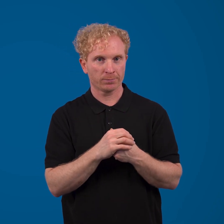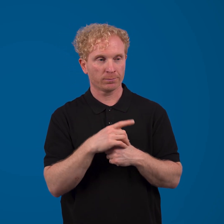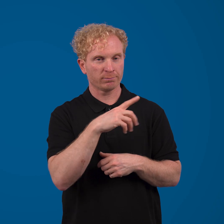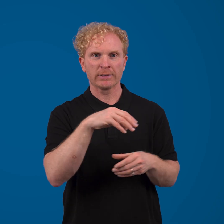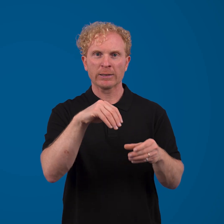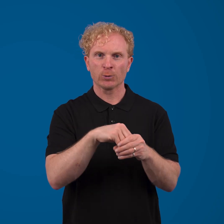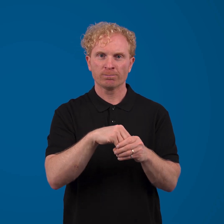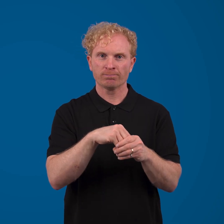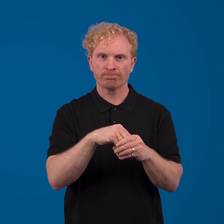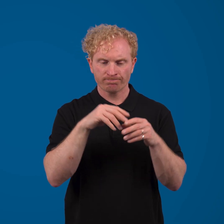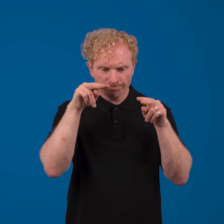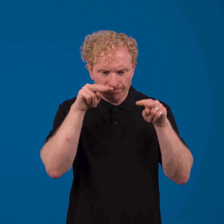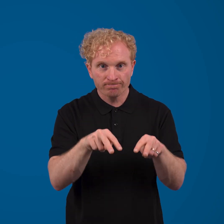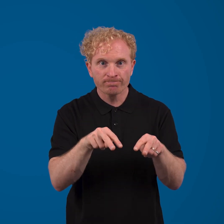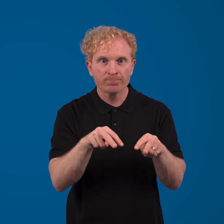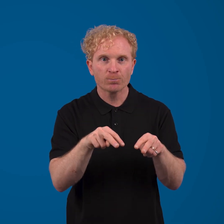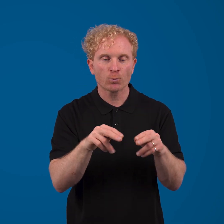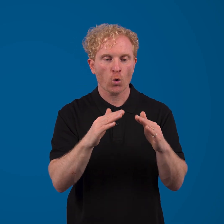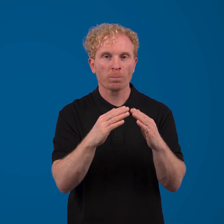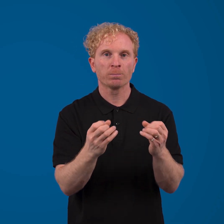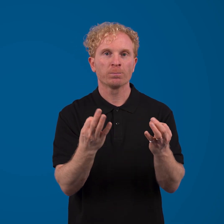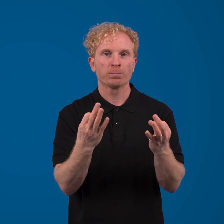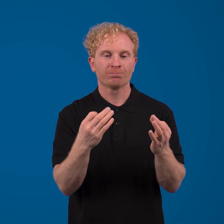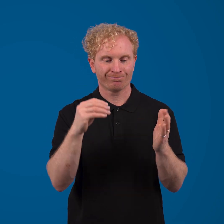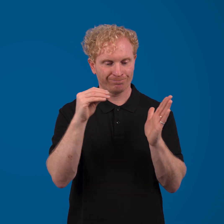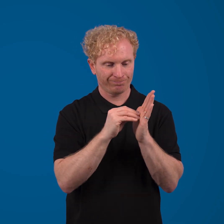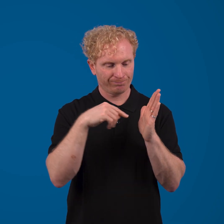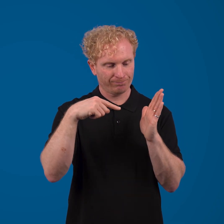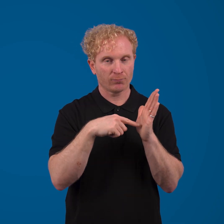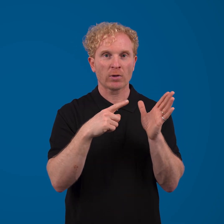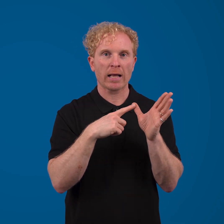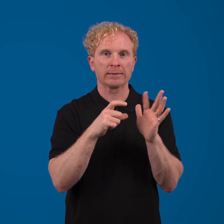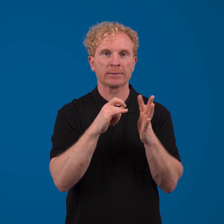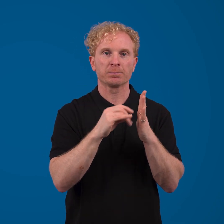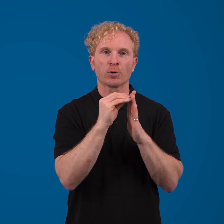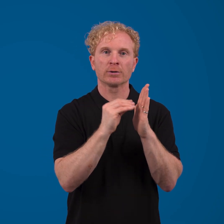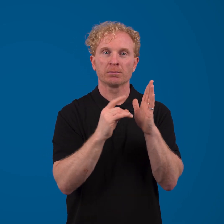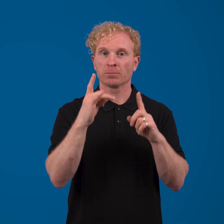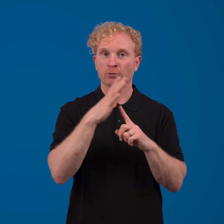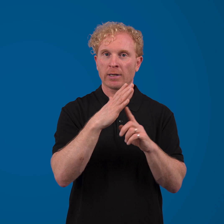This included addressing homelessness in ADS Policy Priorities